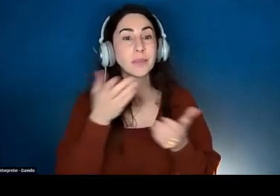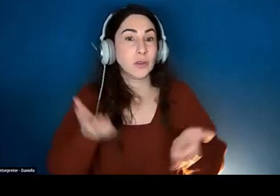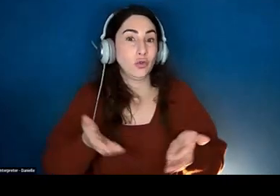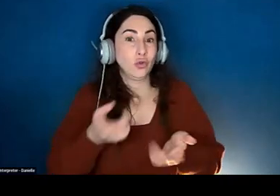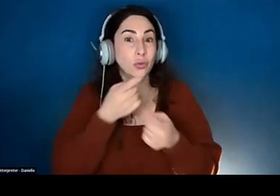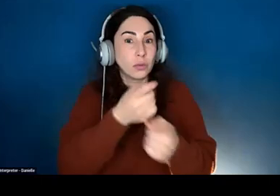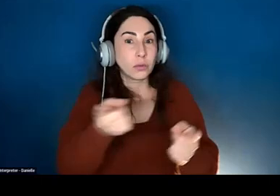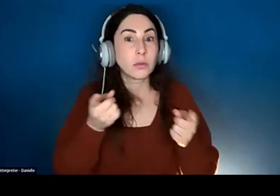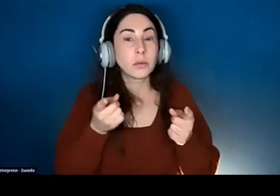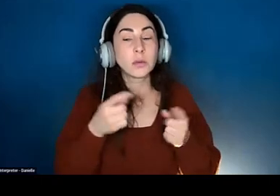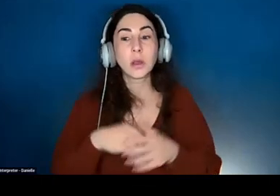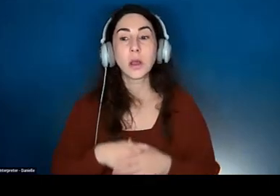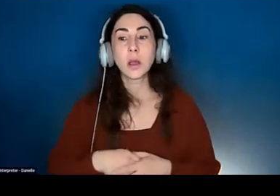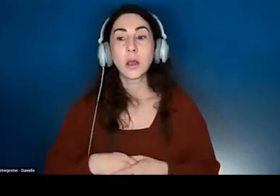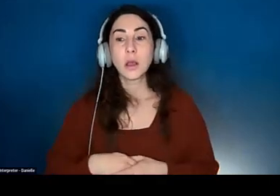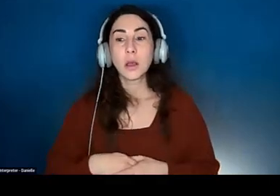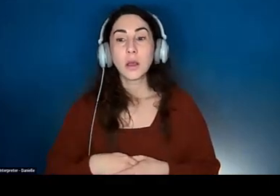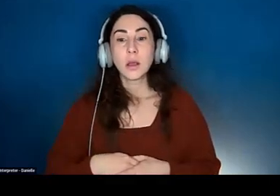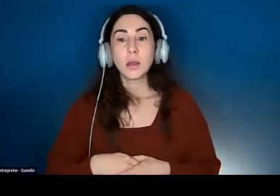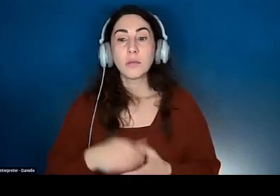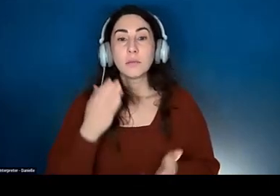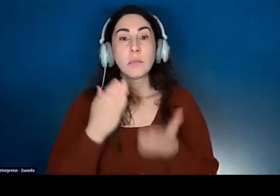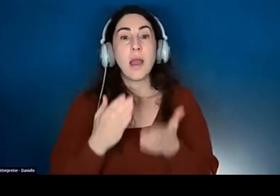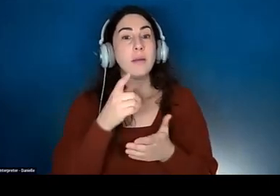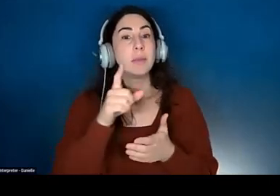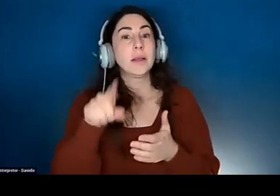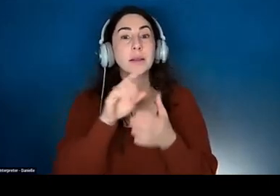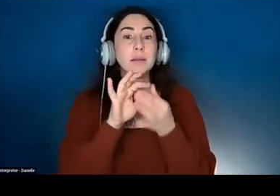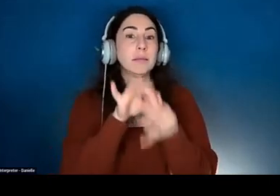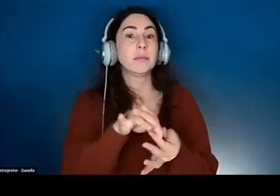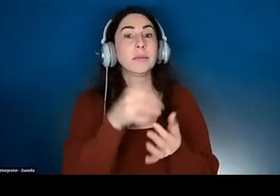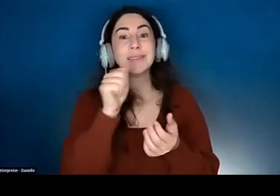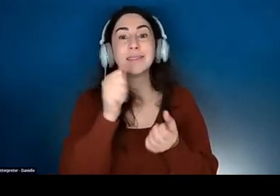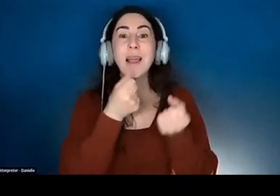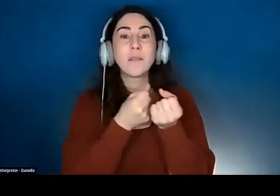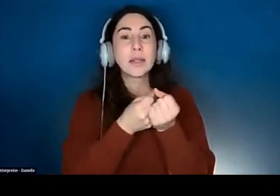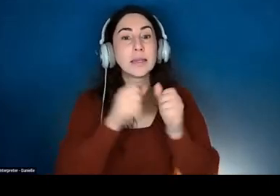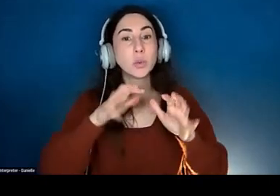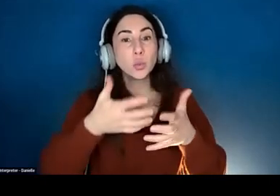might be affiliated with an advocacy group or might